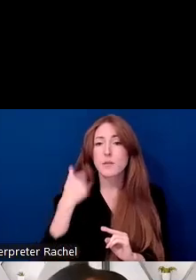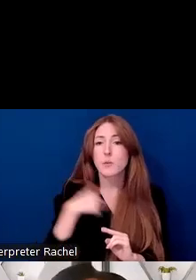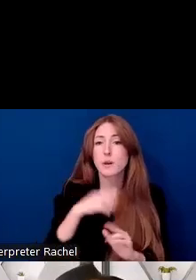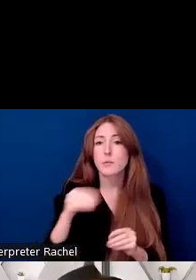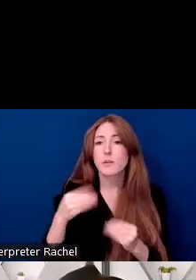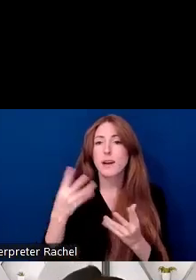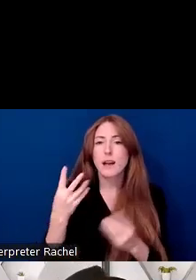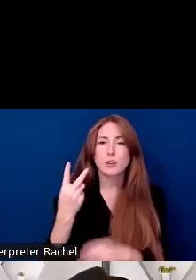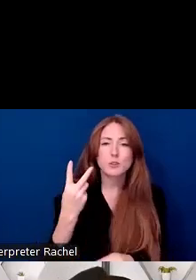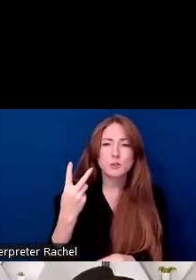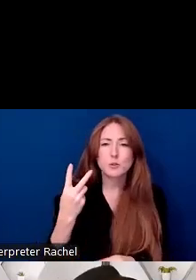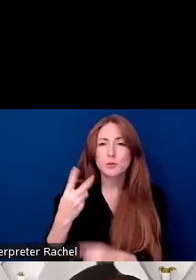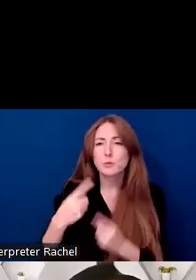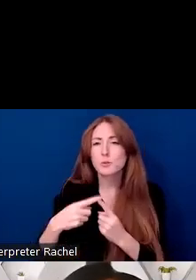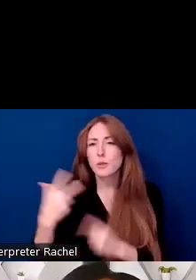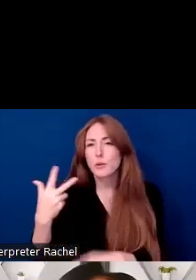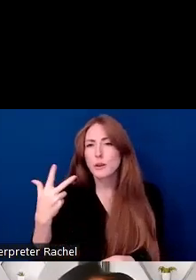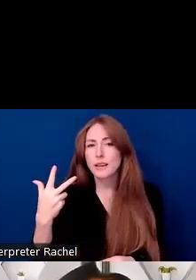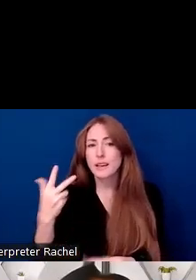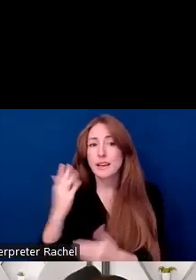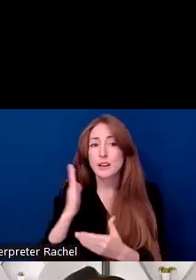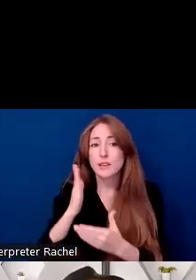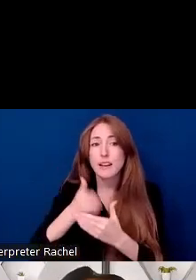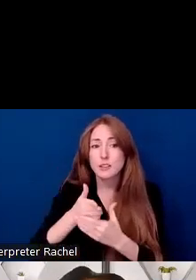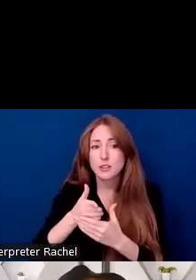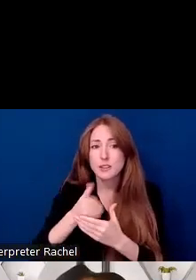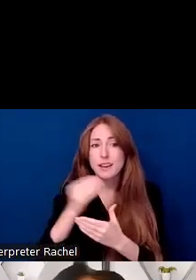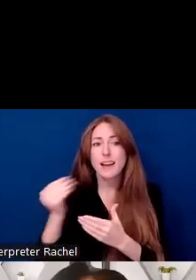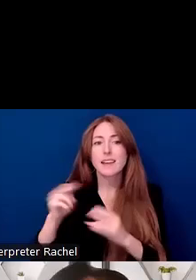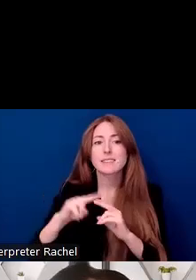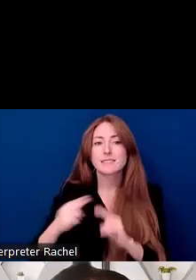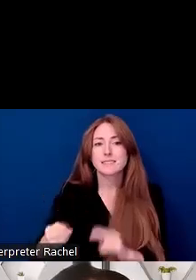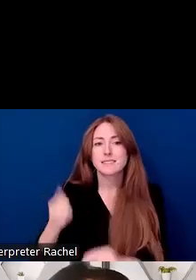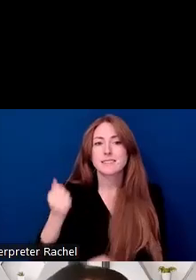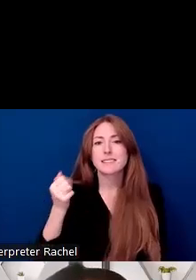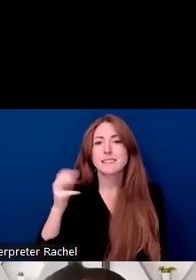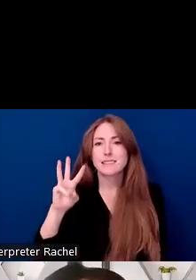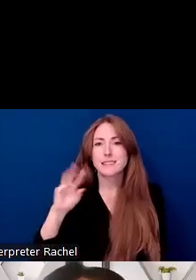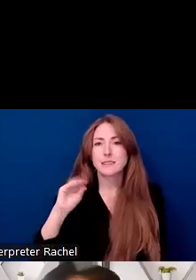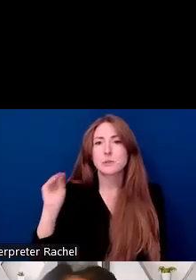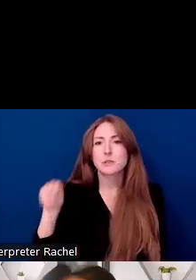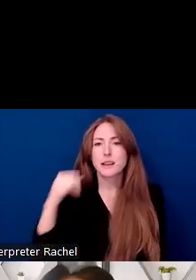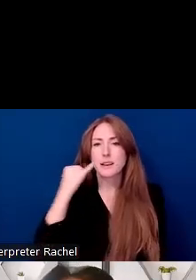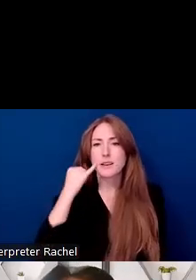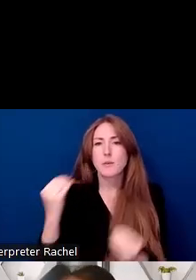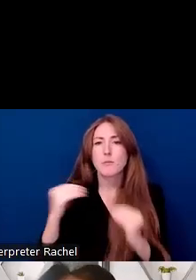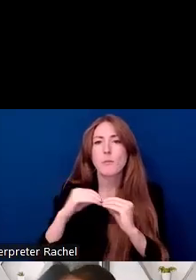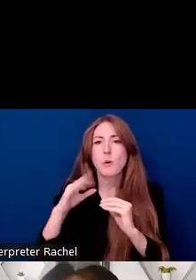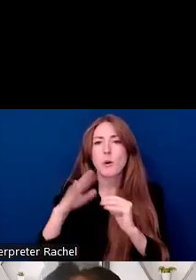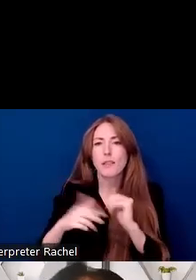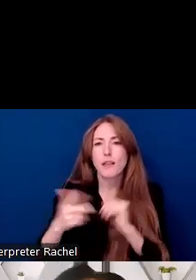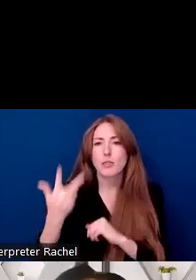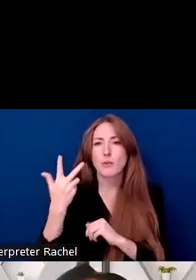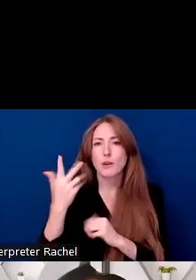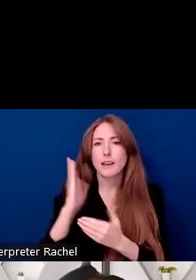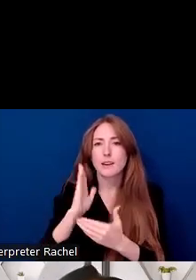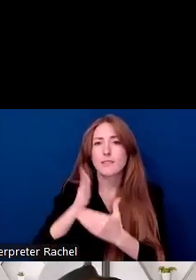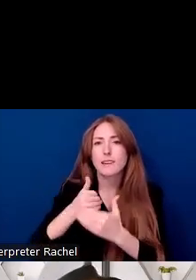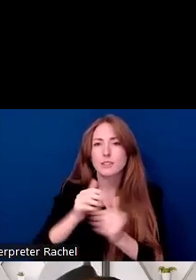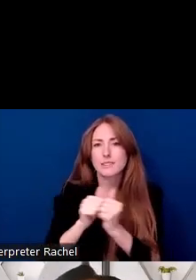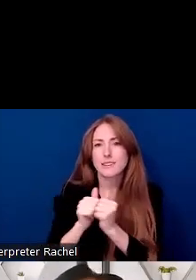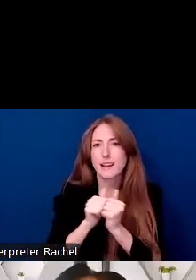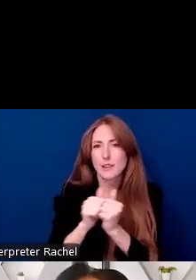and it decreased by 16% when we deliver more than three intervention together. Next, please.